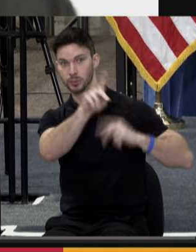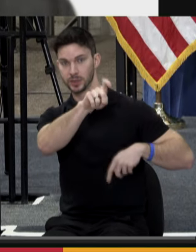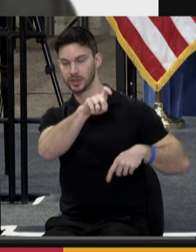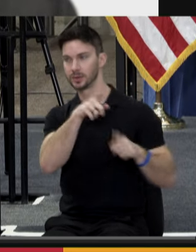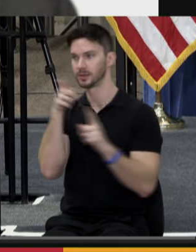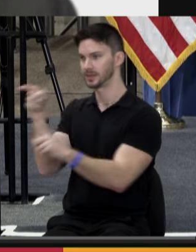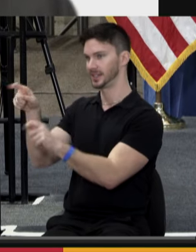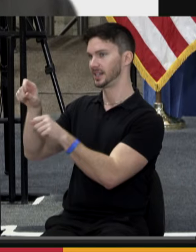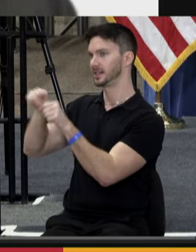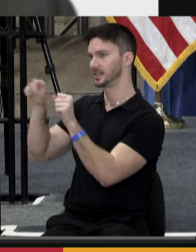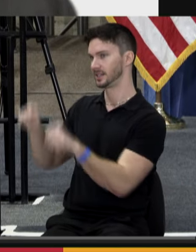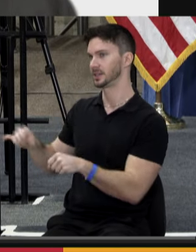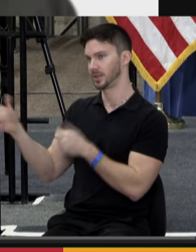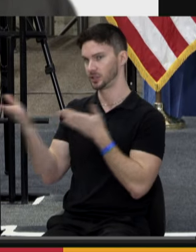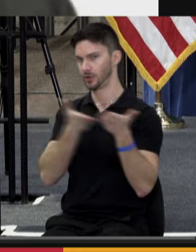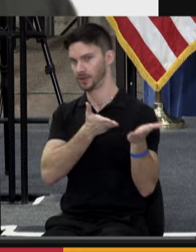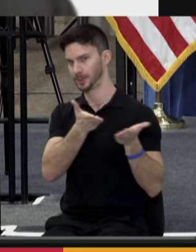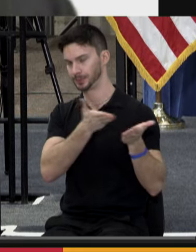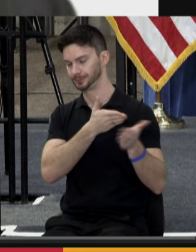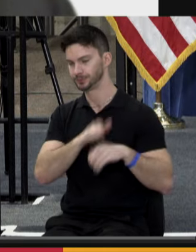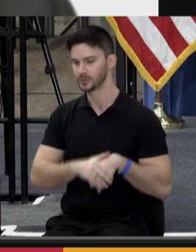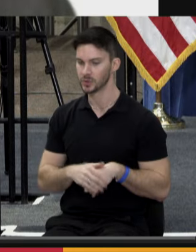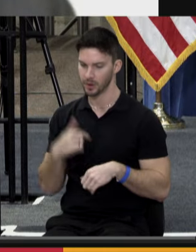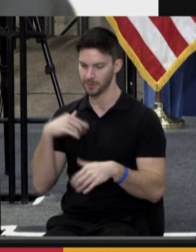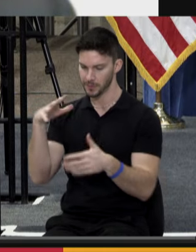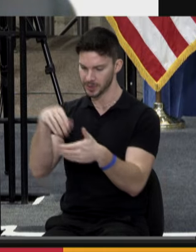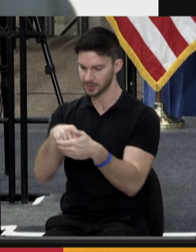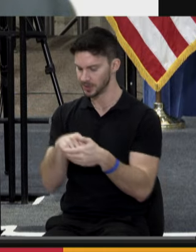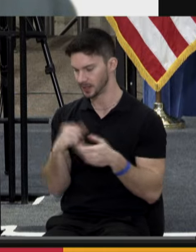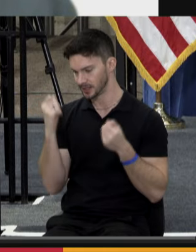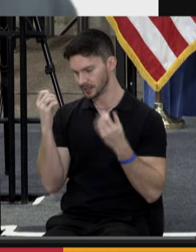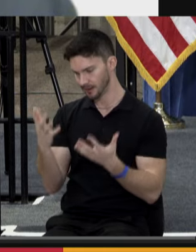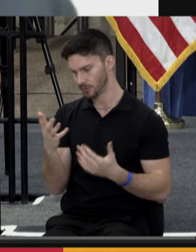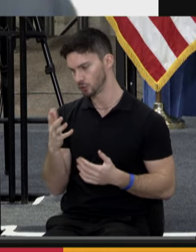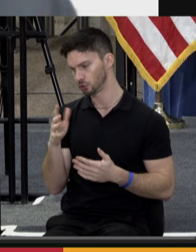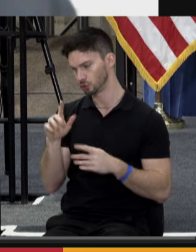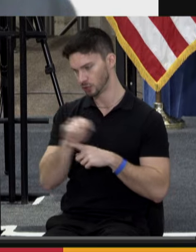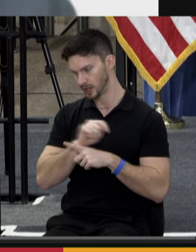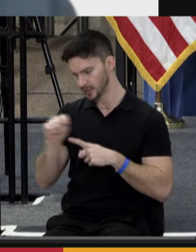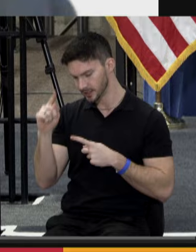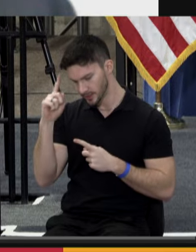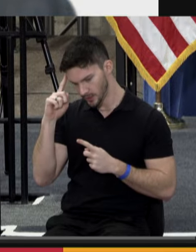I have participated in several trainings and educational programs like National Alliance for